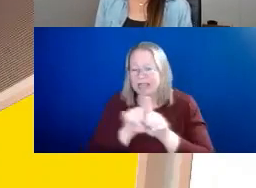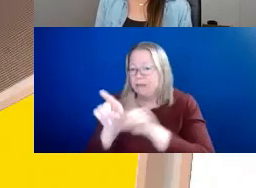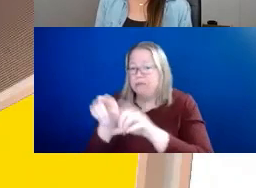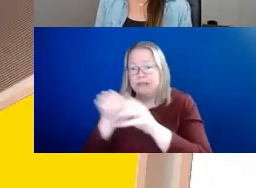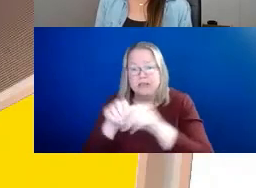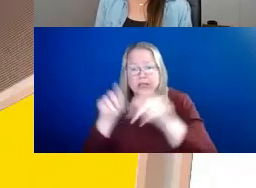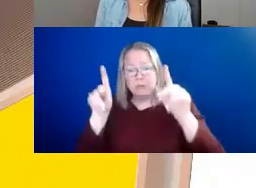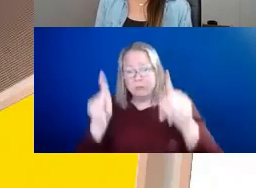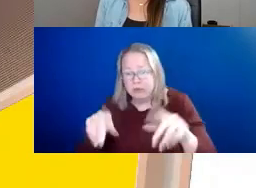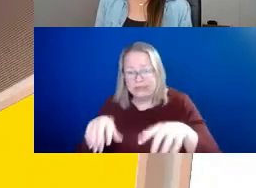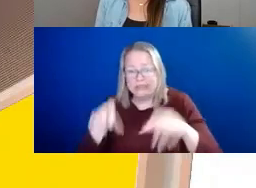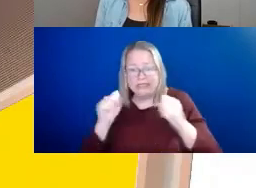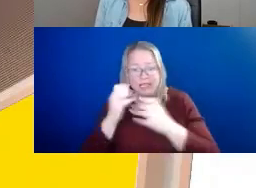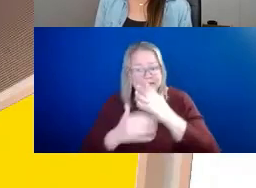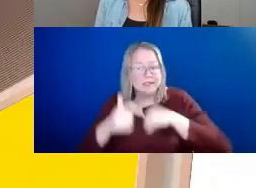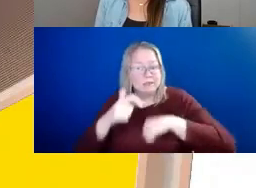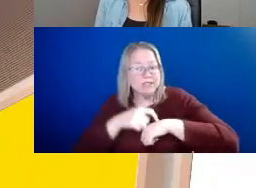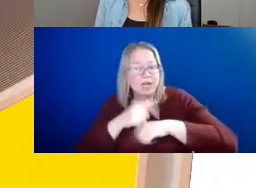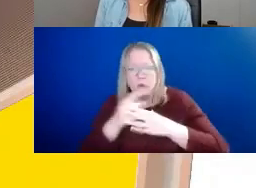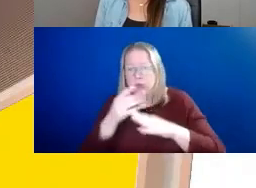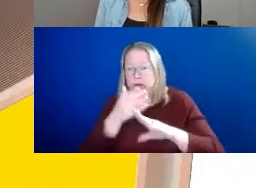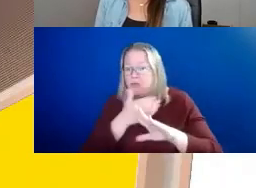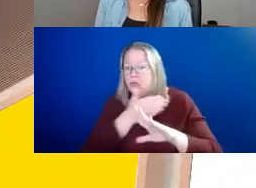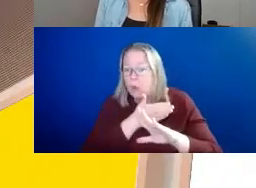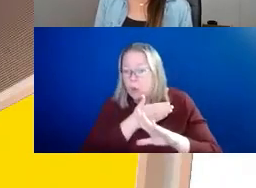few minutes a week before and you figure out who is going